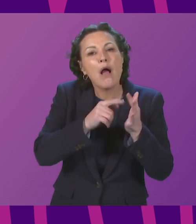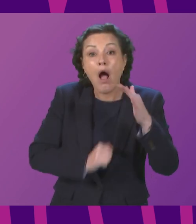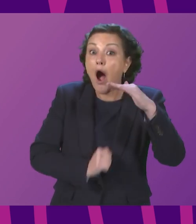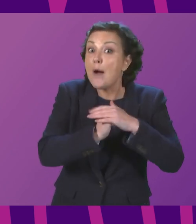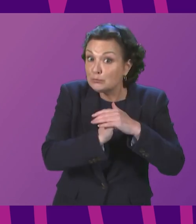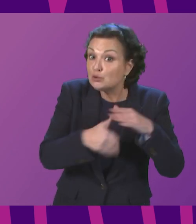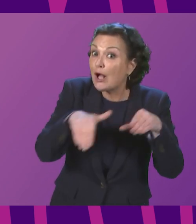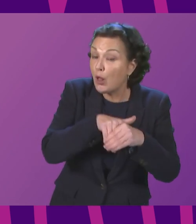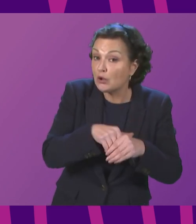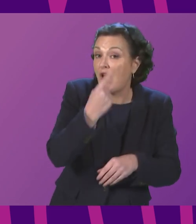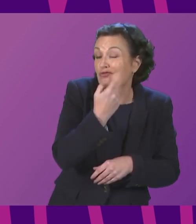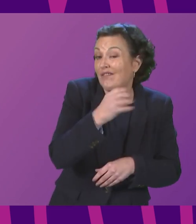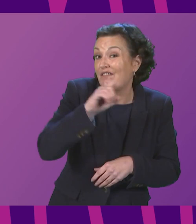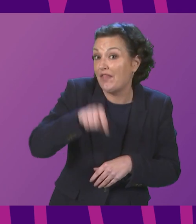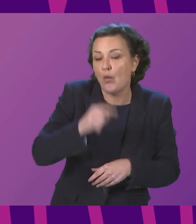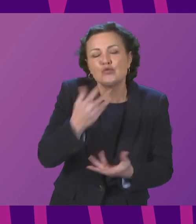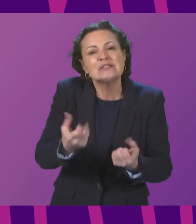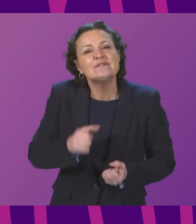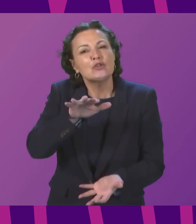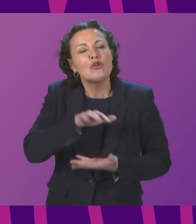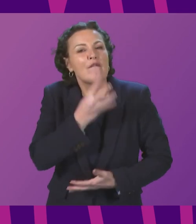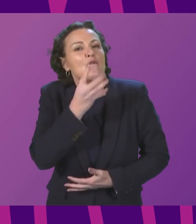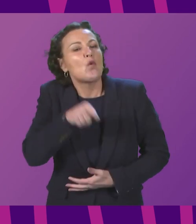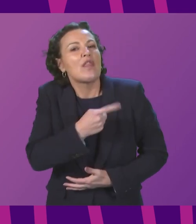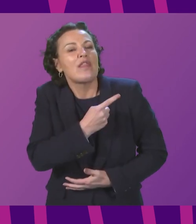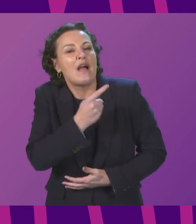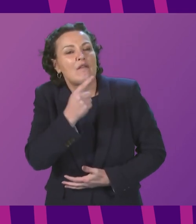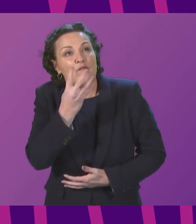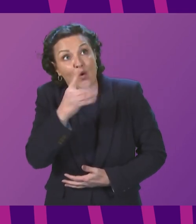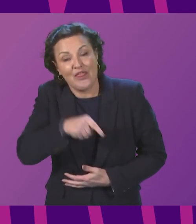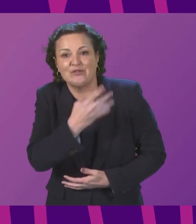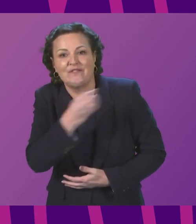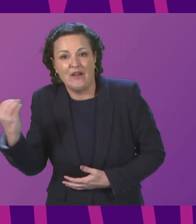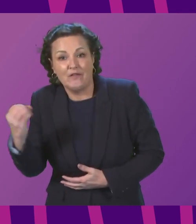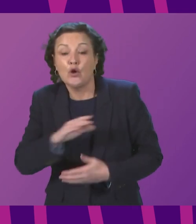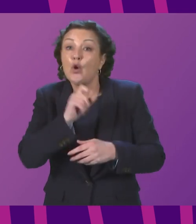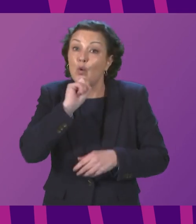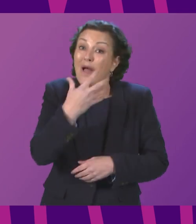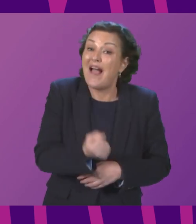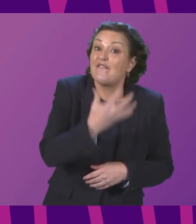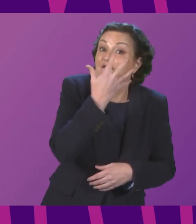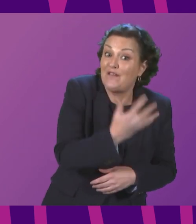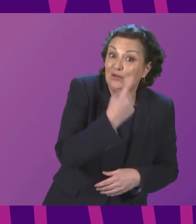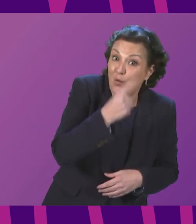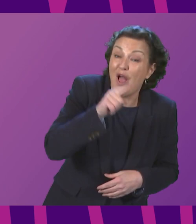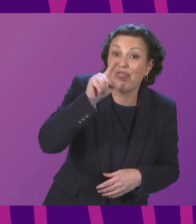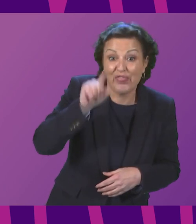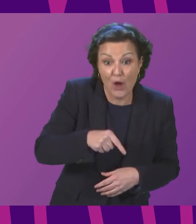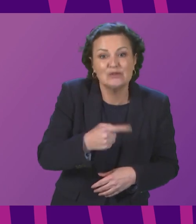receive a grant of £4,500, and those with a rateable value of £51,000.01 or above will